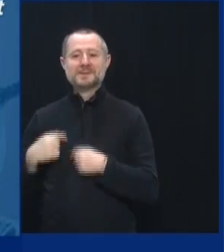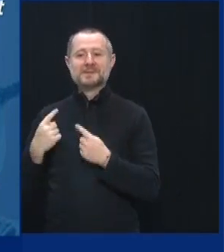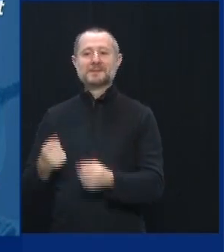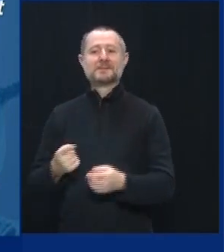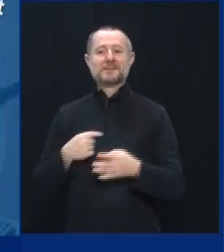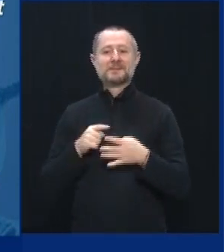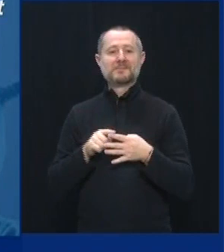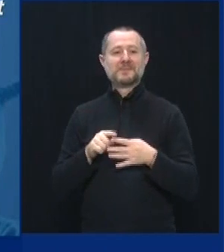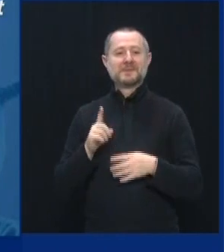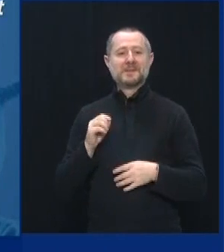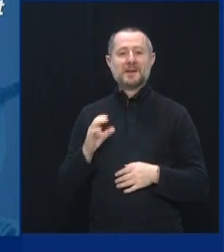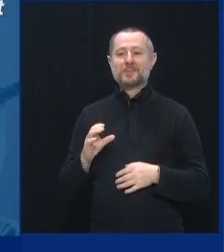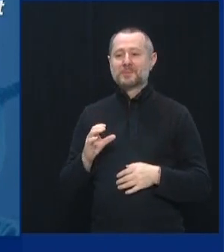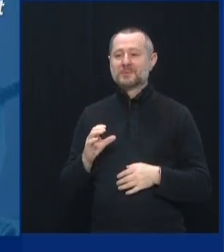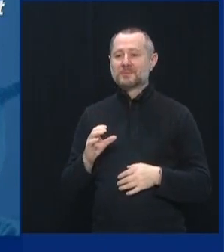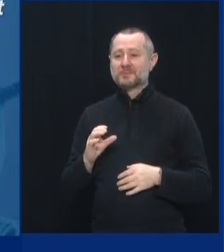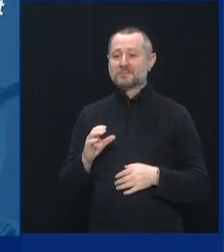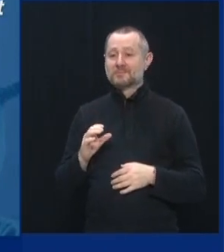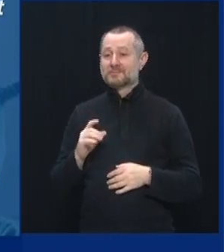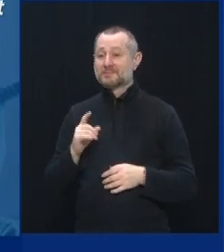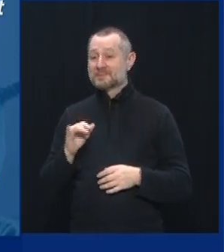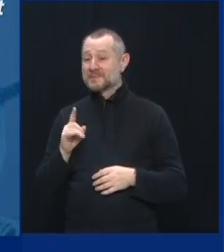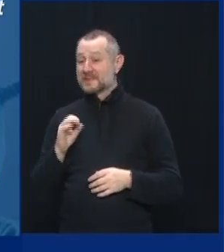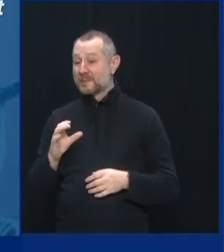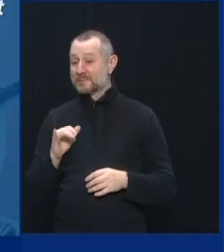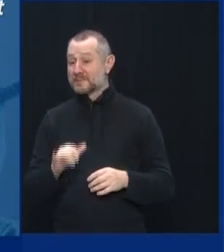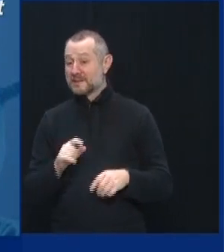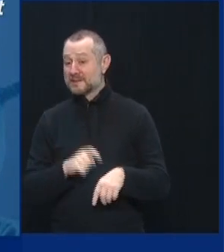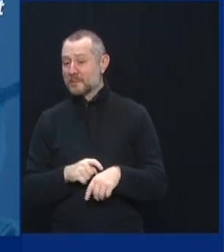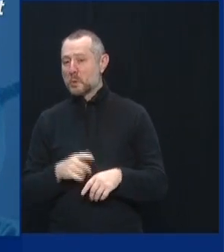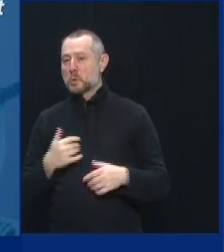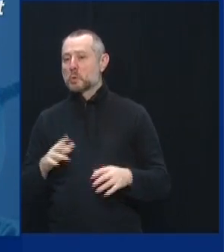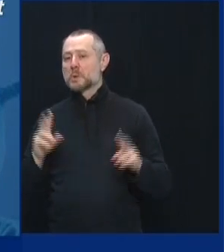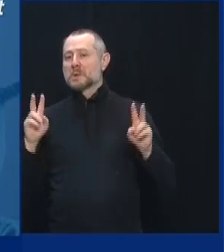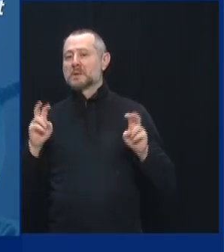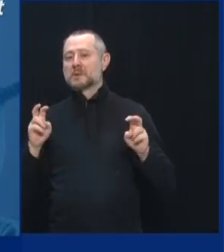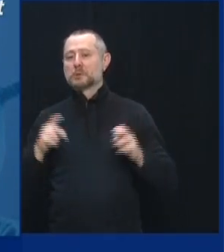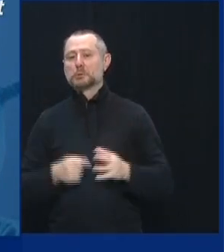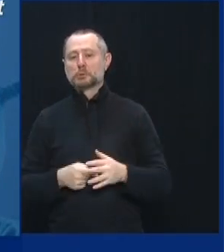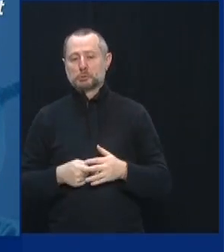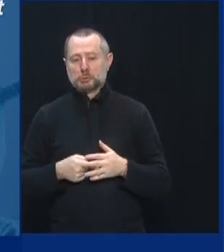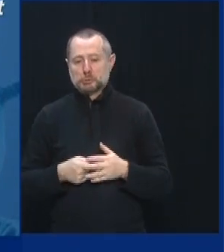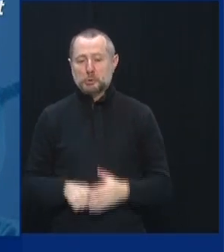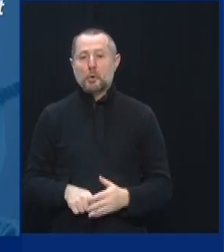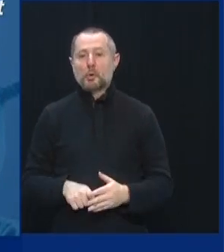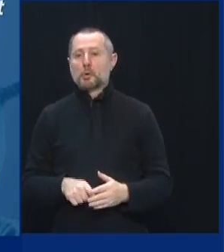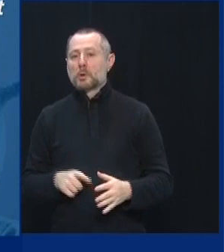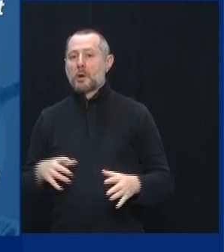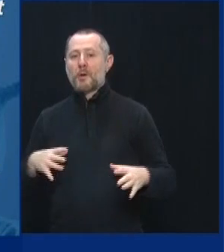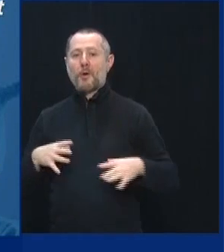DECLINE, 4.95, THAT'S THE FIRST TIME WE'VE HAD THAT LOWER POSITIVITY SINCE THE BEGINNING OF DECEMBER.